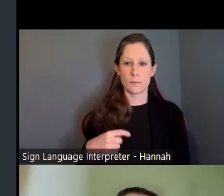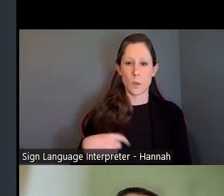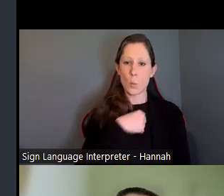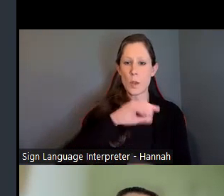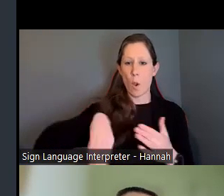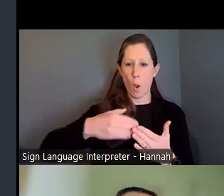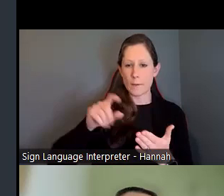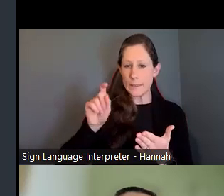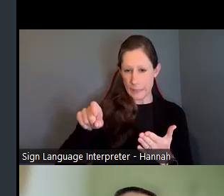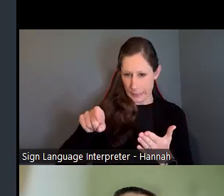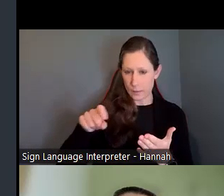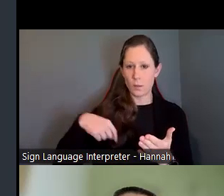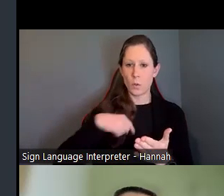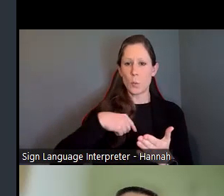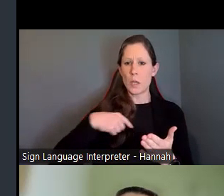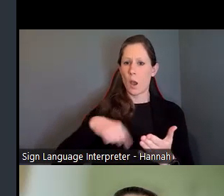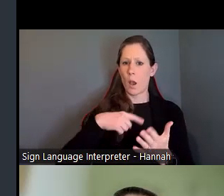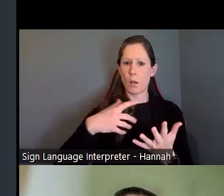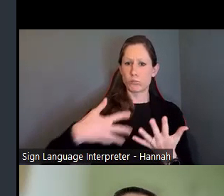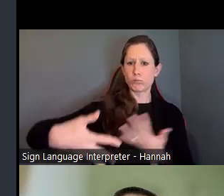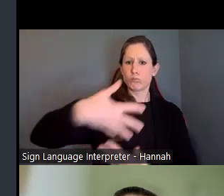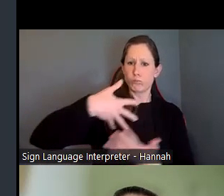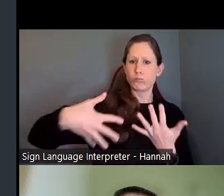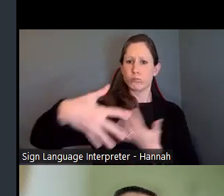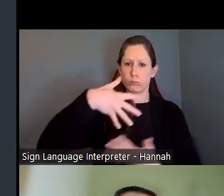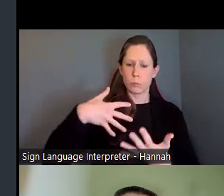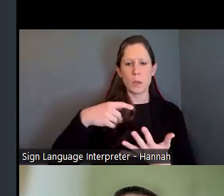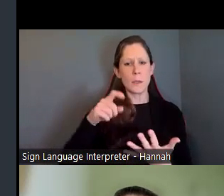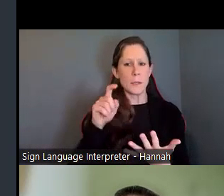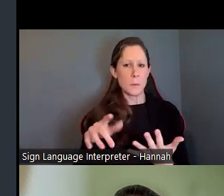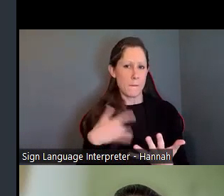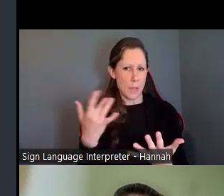like me. There is somebody else who is a mirror of me in this space.